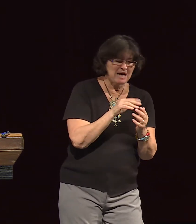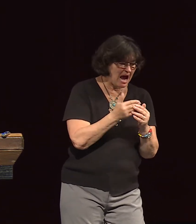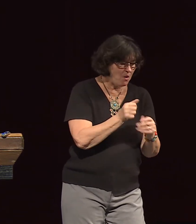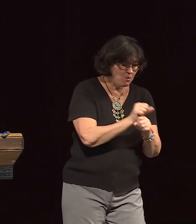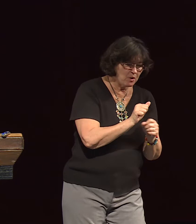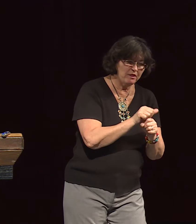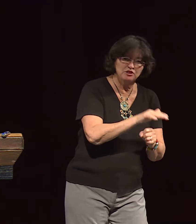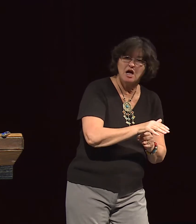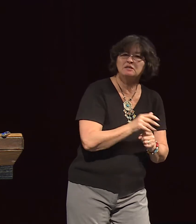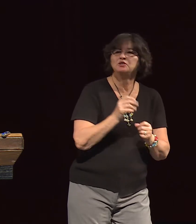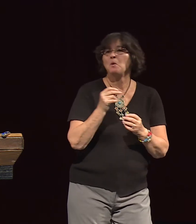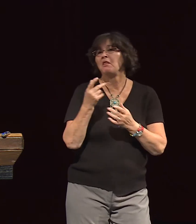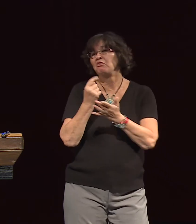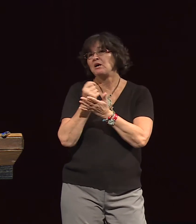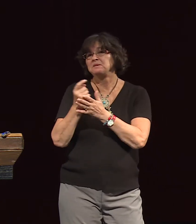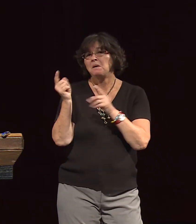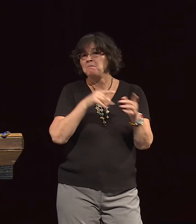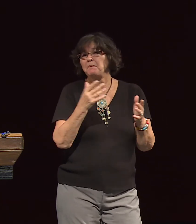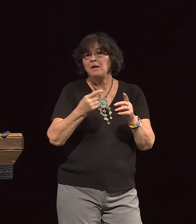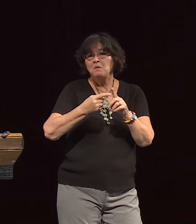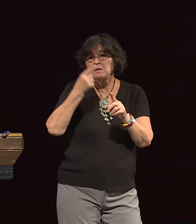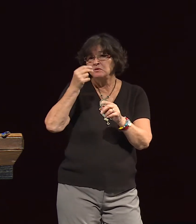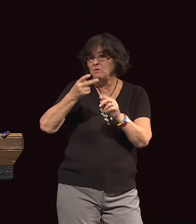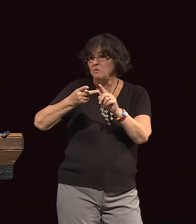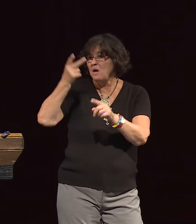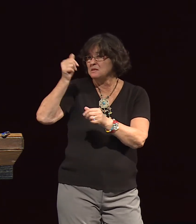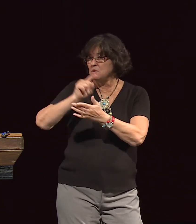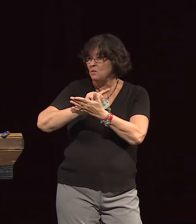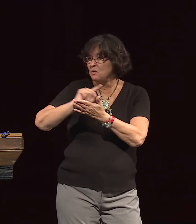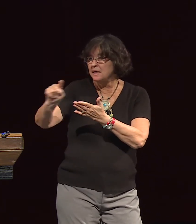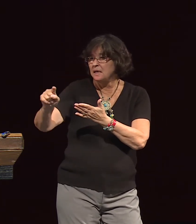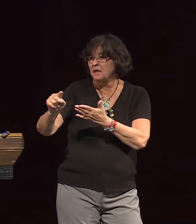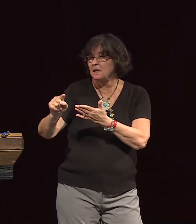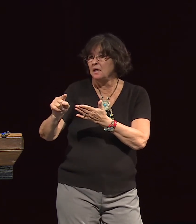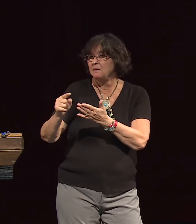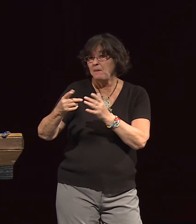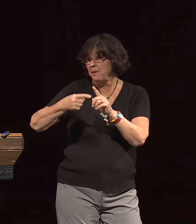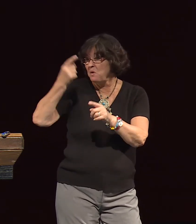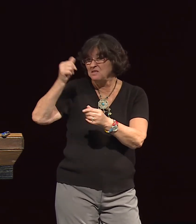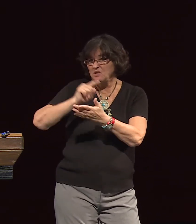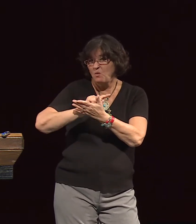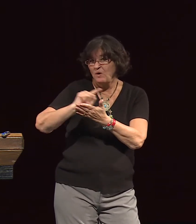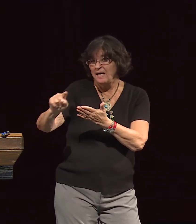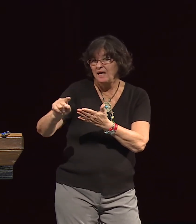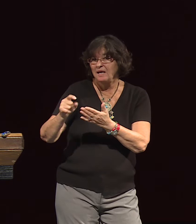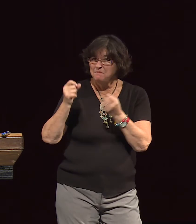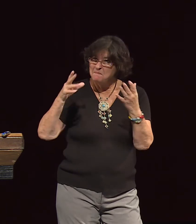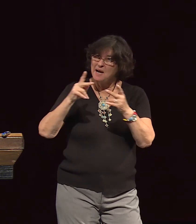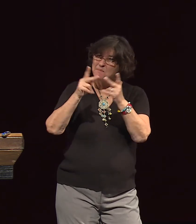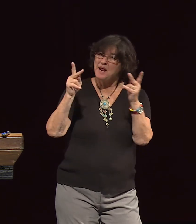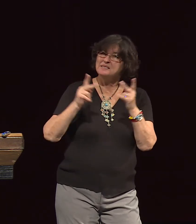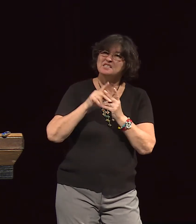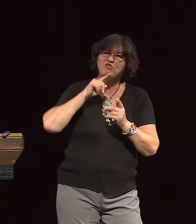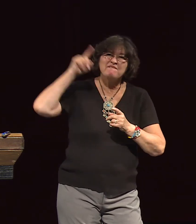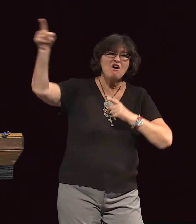so goals can be set to have a therapist come into the house once or twice a week to work with the children.